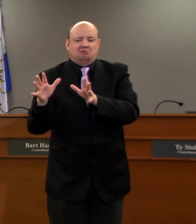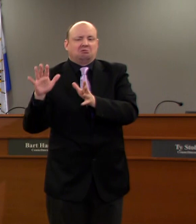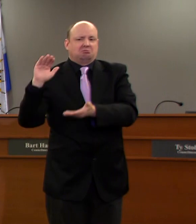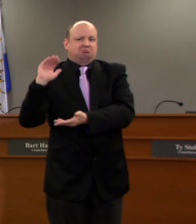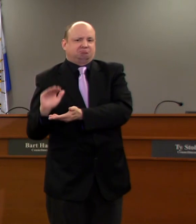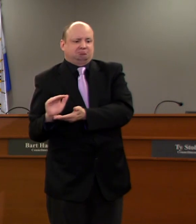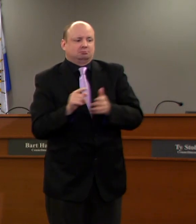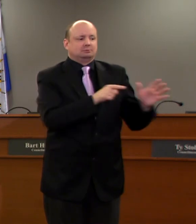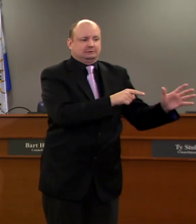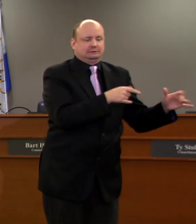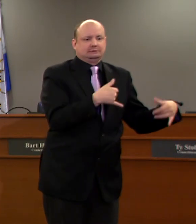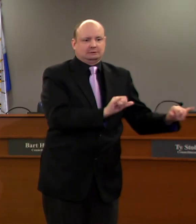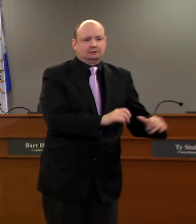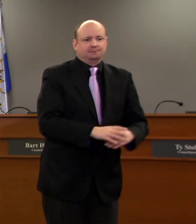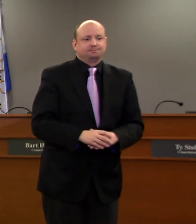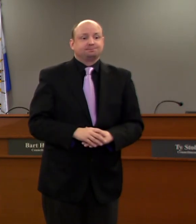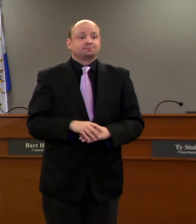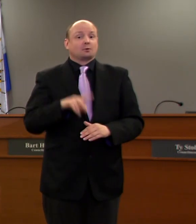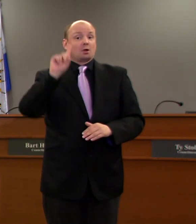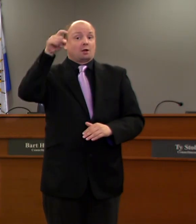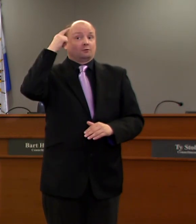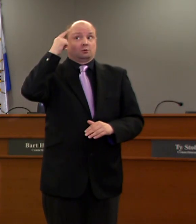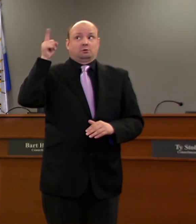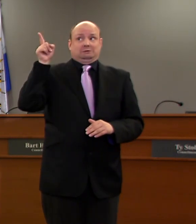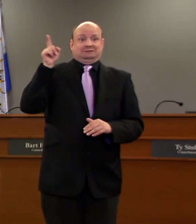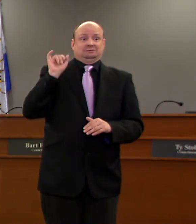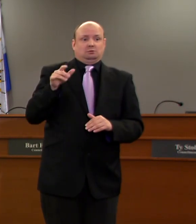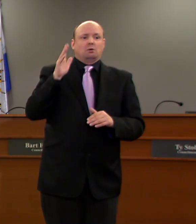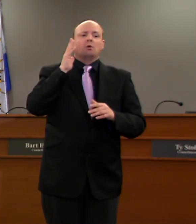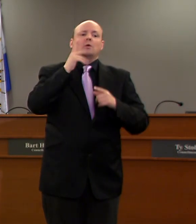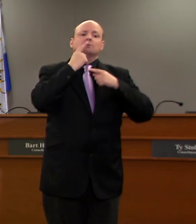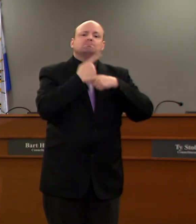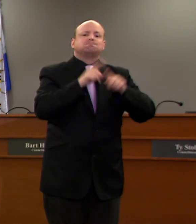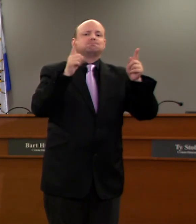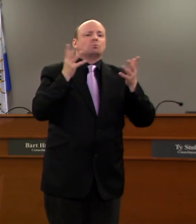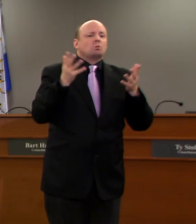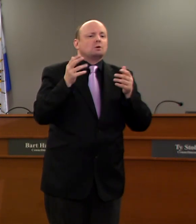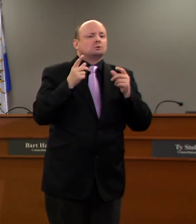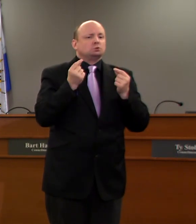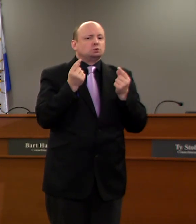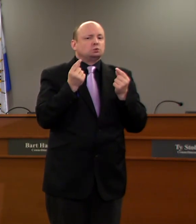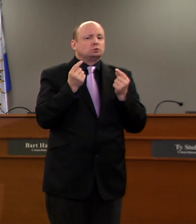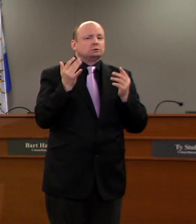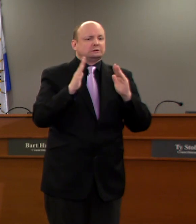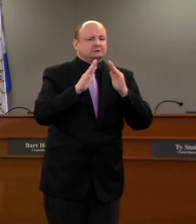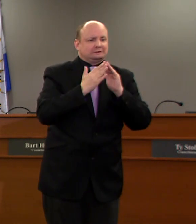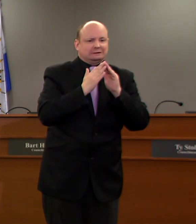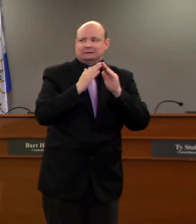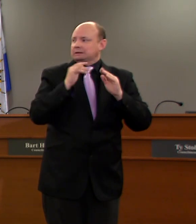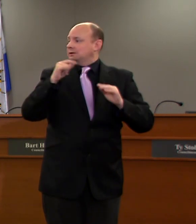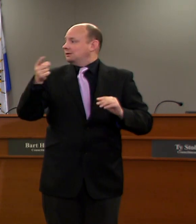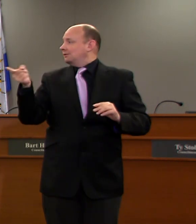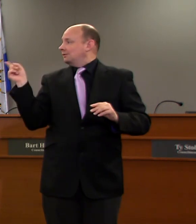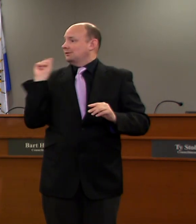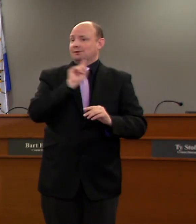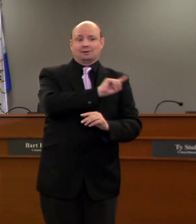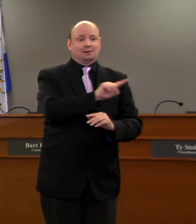proclamation that will change the way we do City Council meetings, because in-person meetings are temporarily